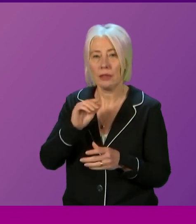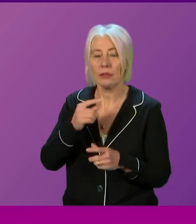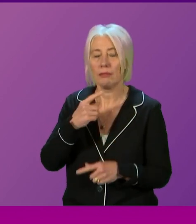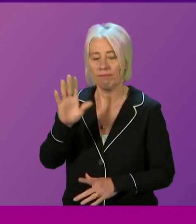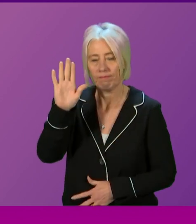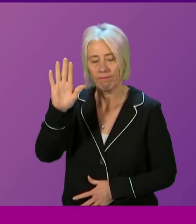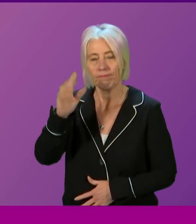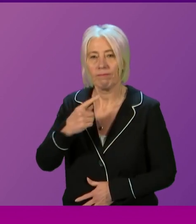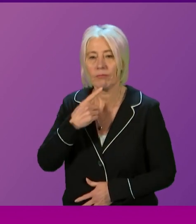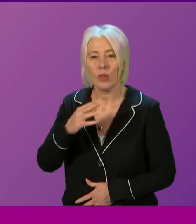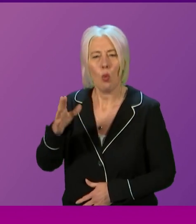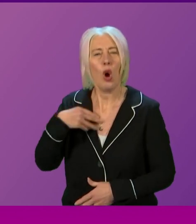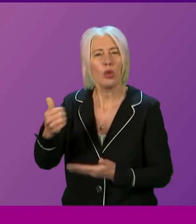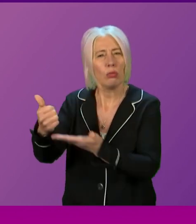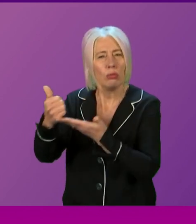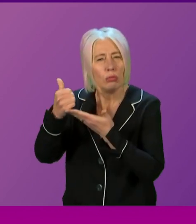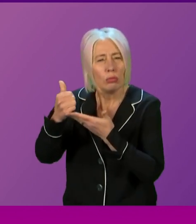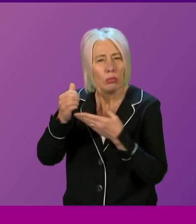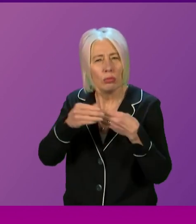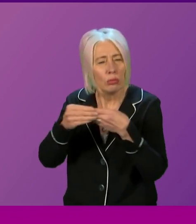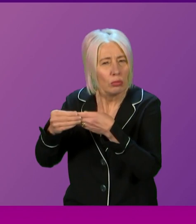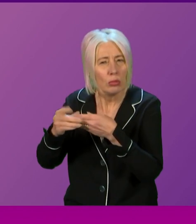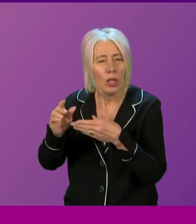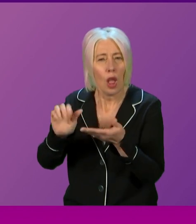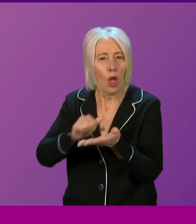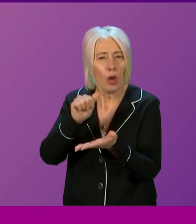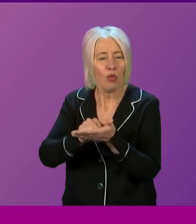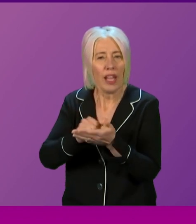I seek your guidance on the procedures surrounding the correcting of the Official Report.